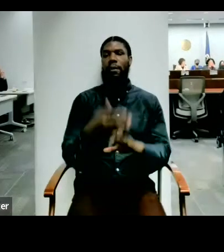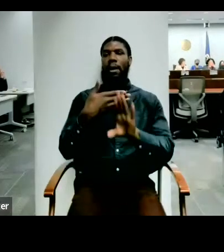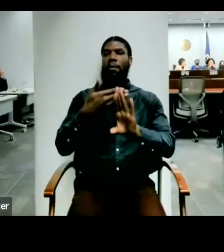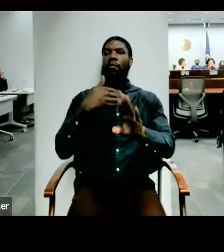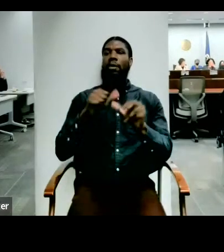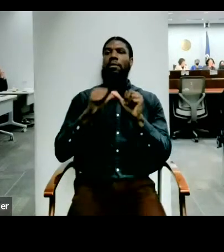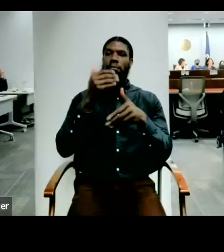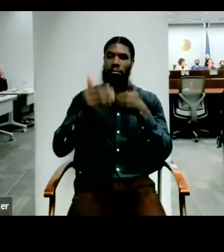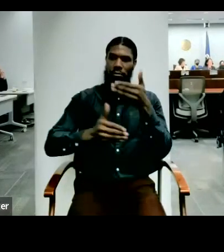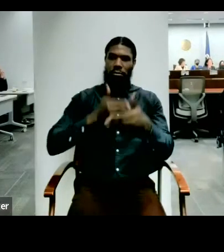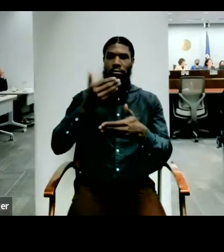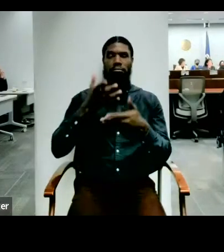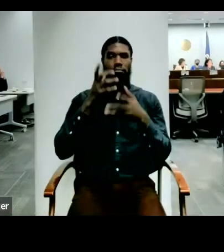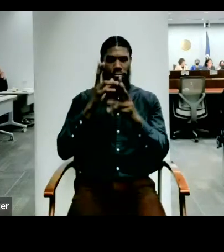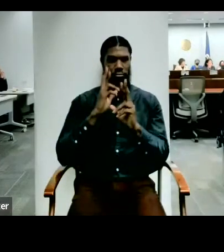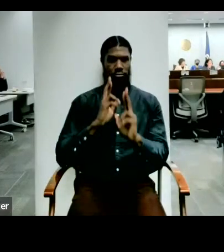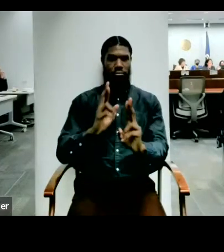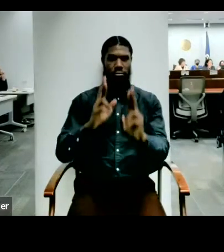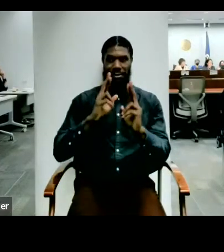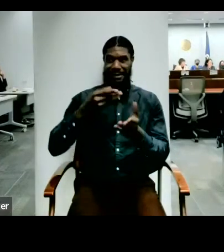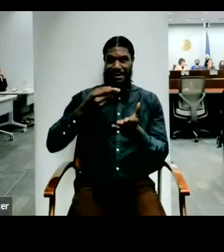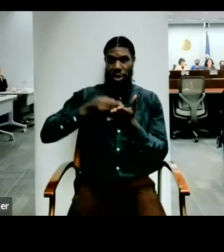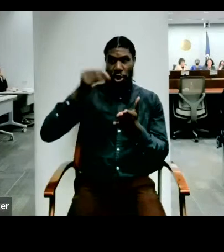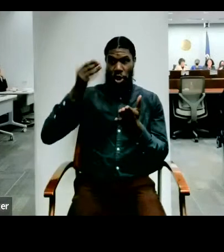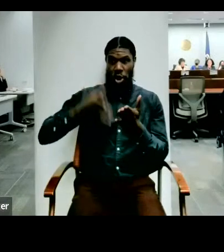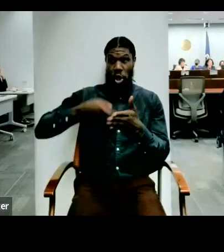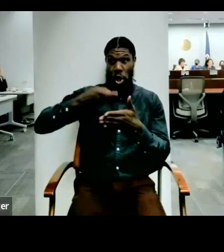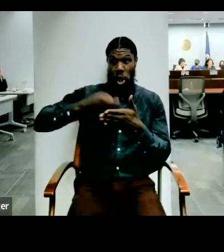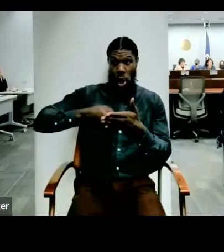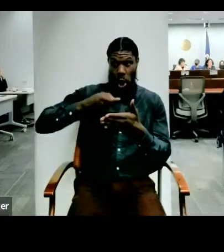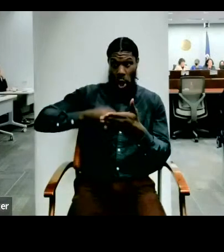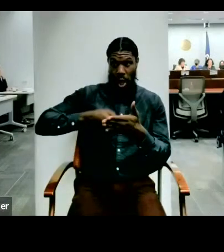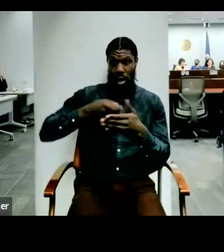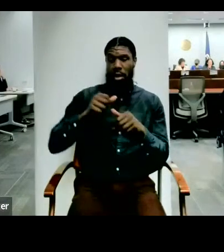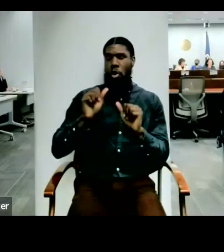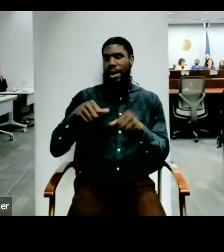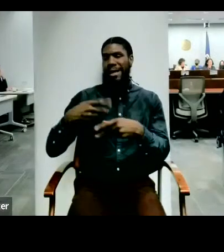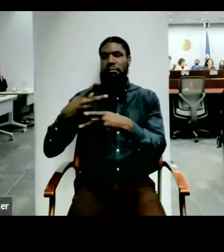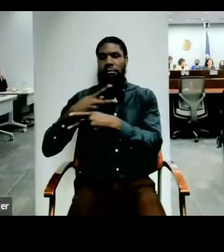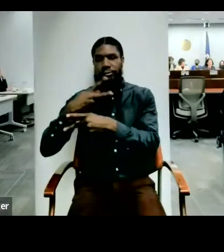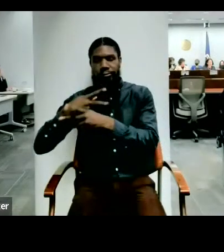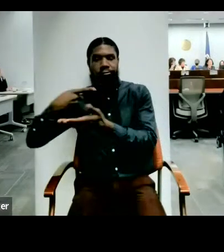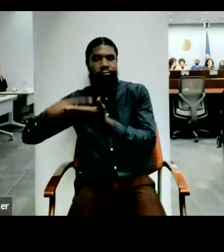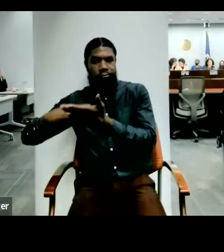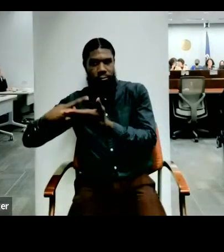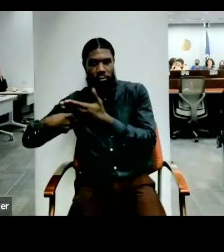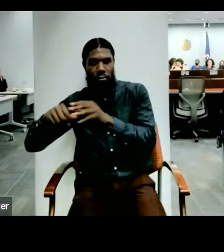you know, with respect to the expense of this um we can figure that out. Why don't we just get to this when.